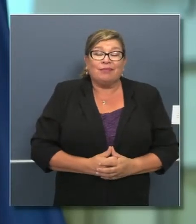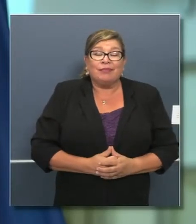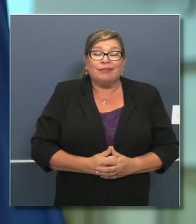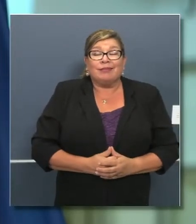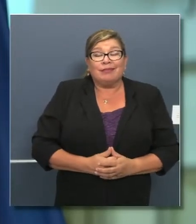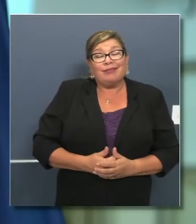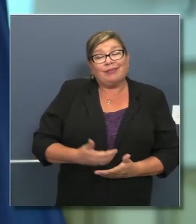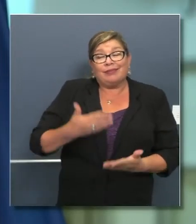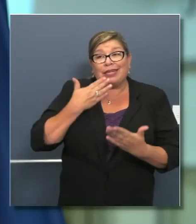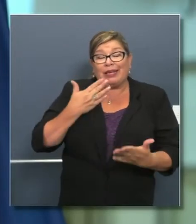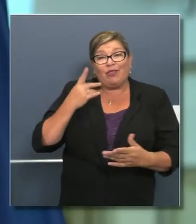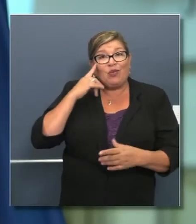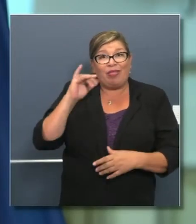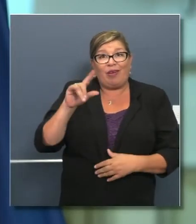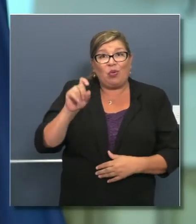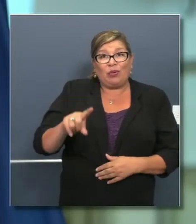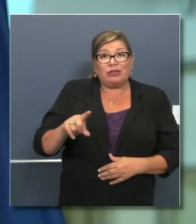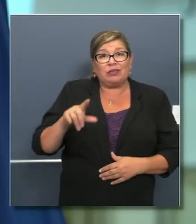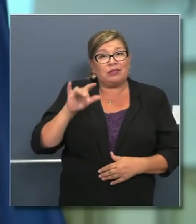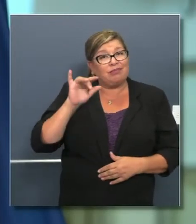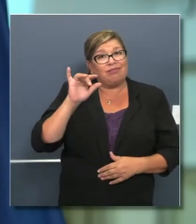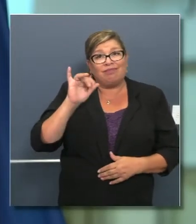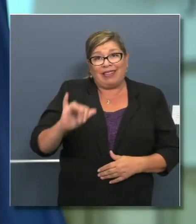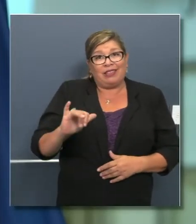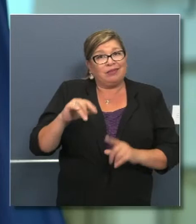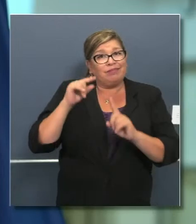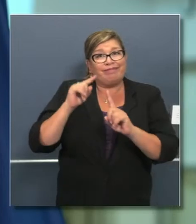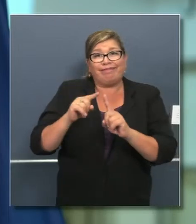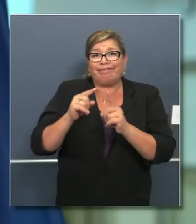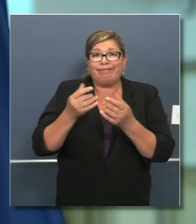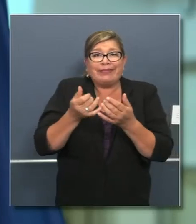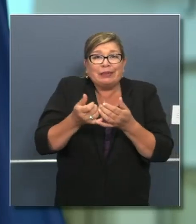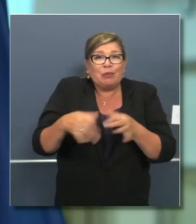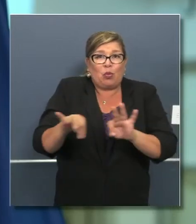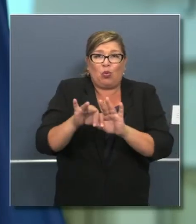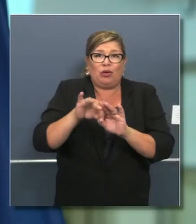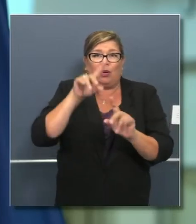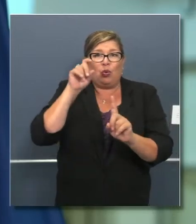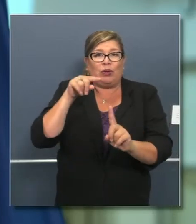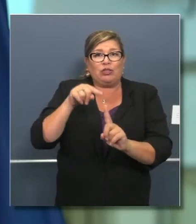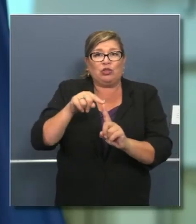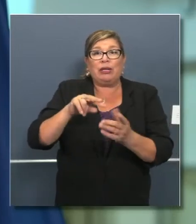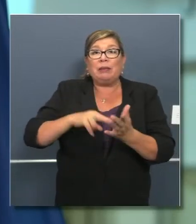transcends this issue doesn't it I mean that's a foundational question around a can a democracy